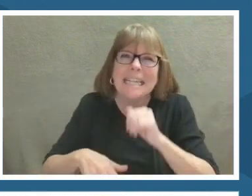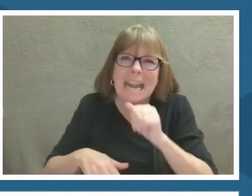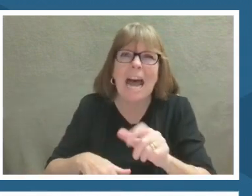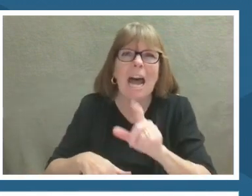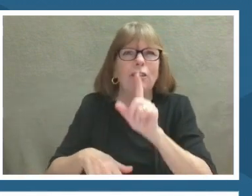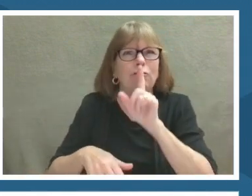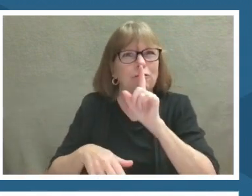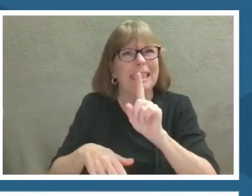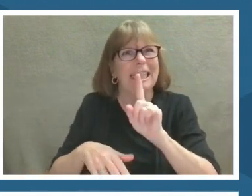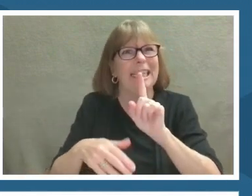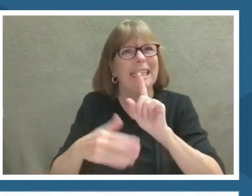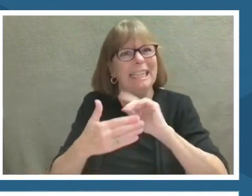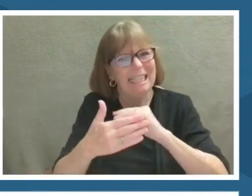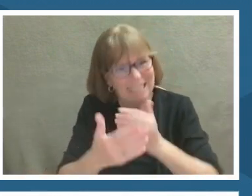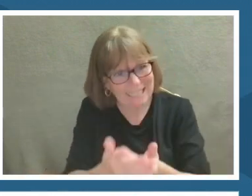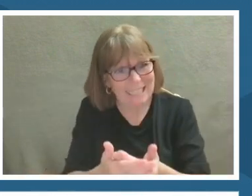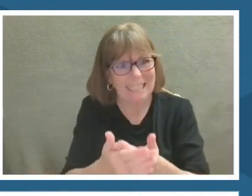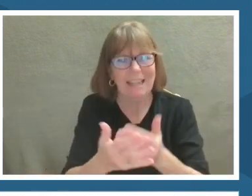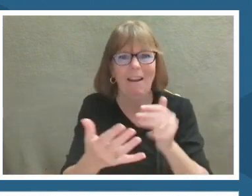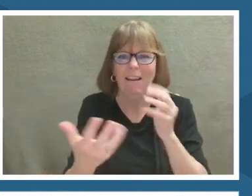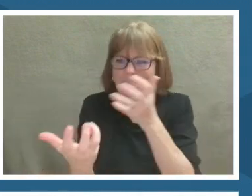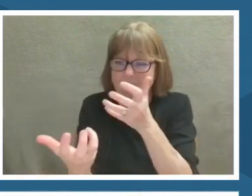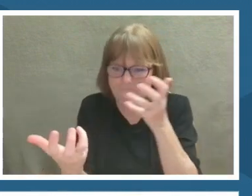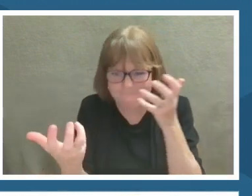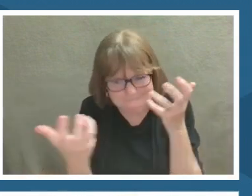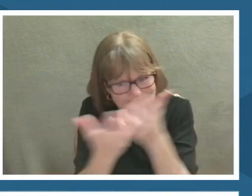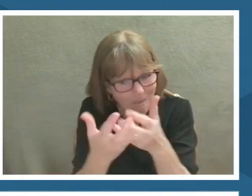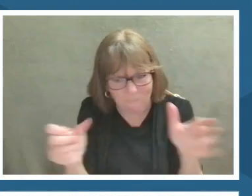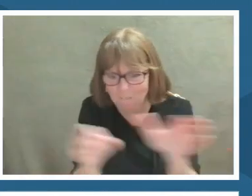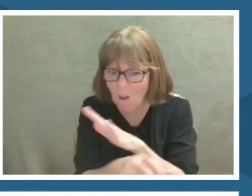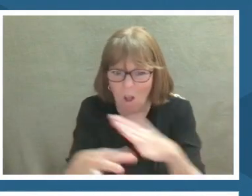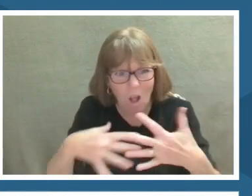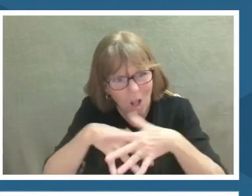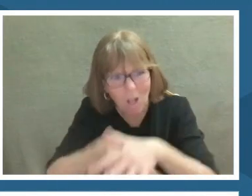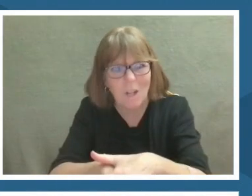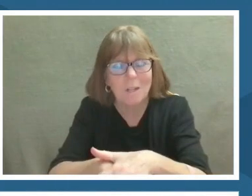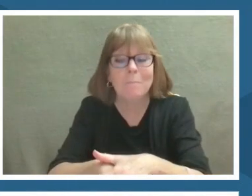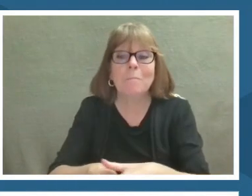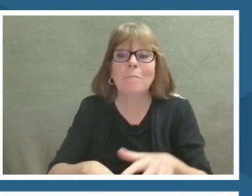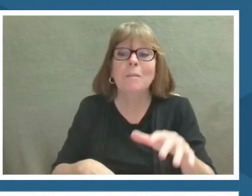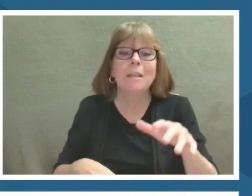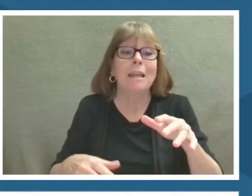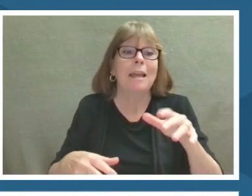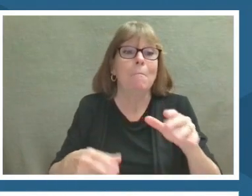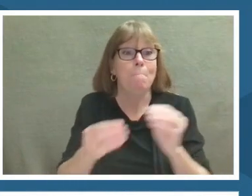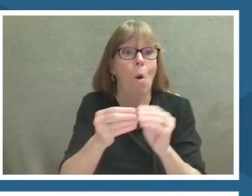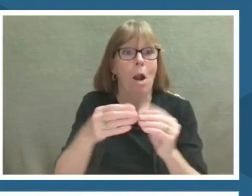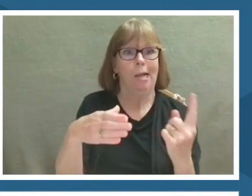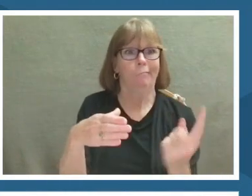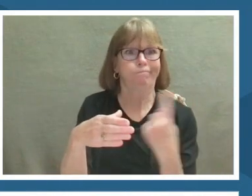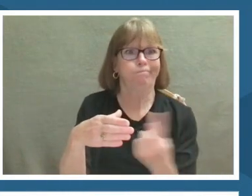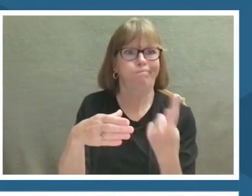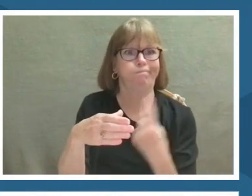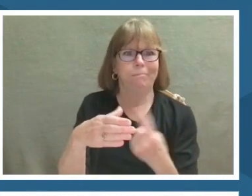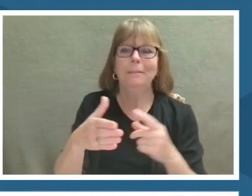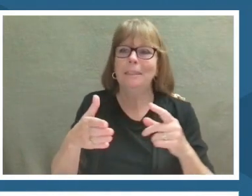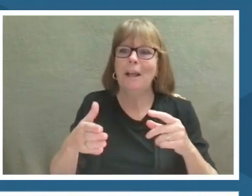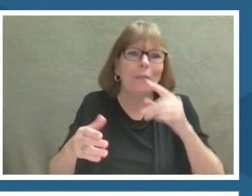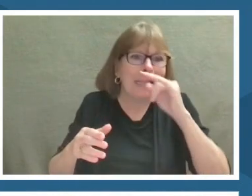transdisciplinary learning true trans-disciplinary learning is going to blend it all together so the kids don't